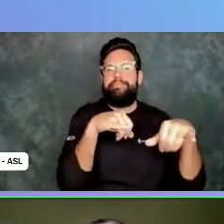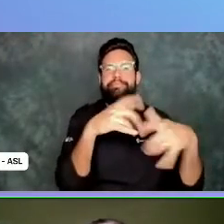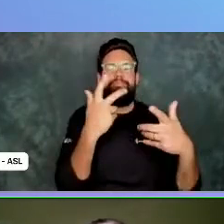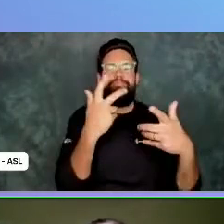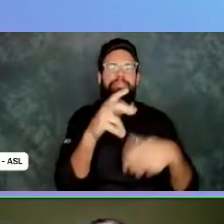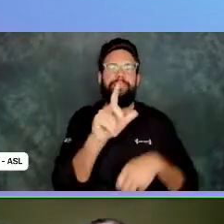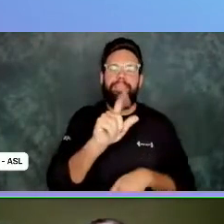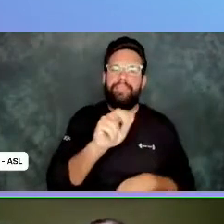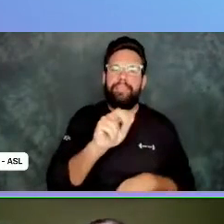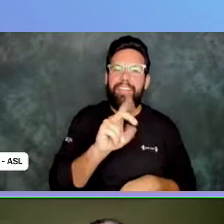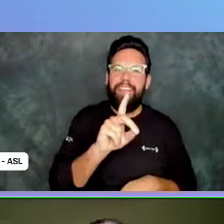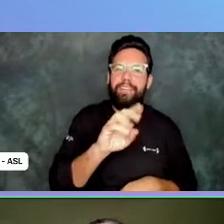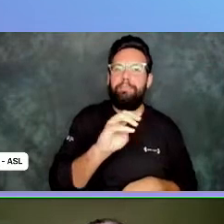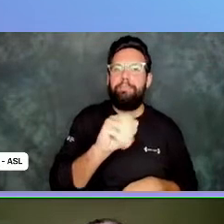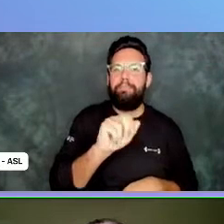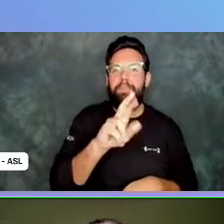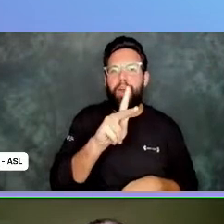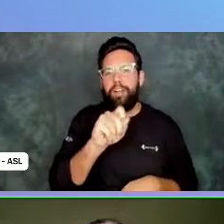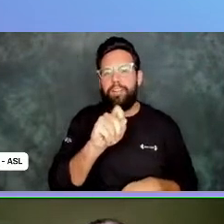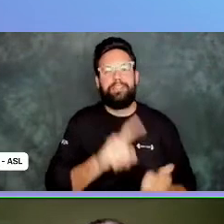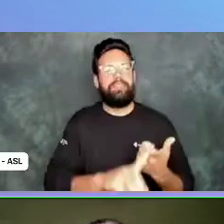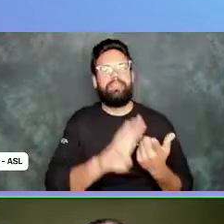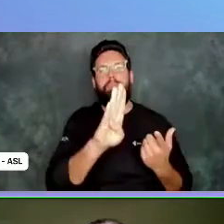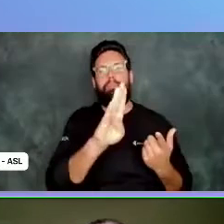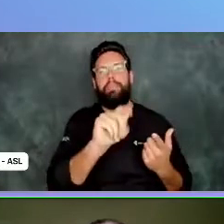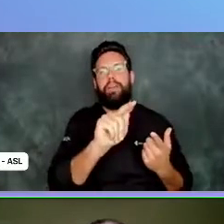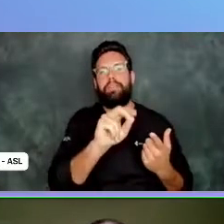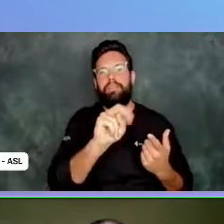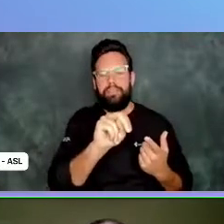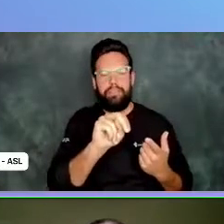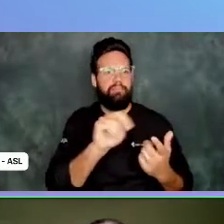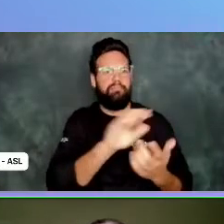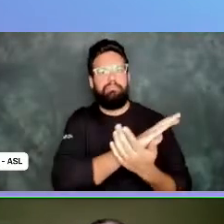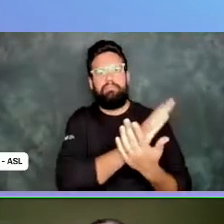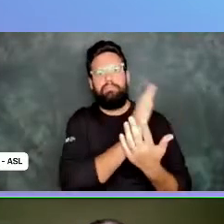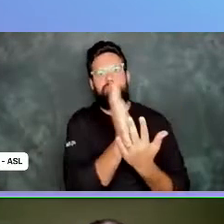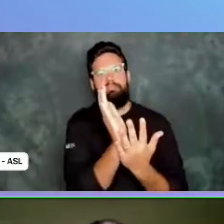a lot of things that come out of the box with HTML functionality like form buttons and elements and